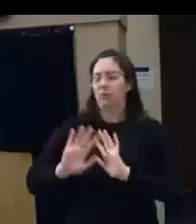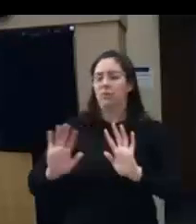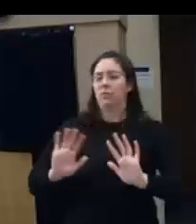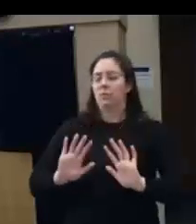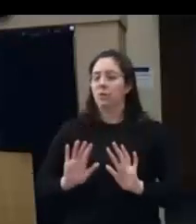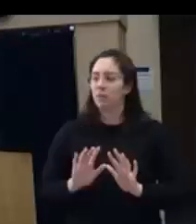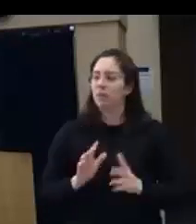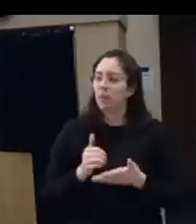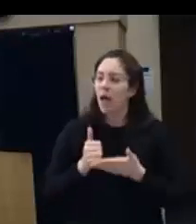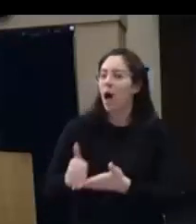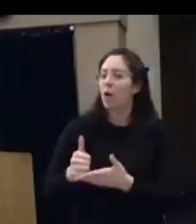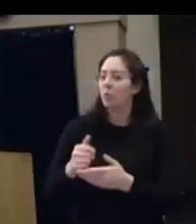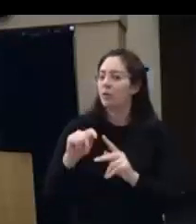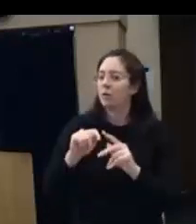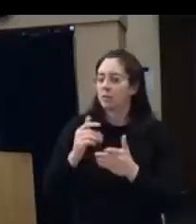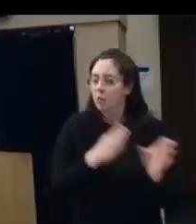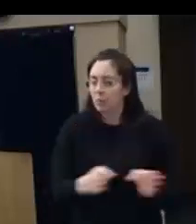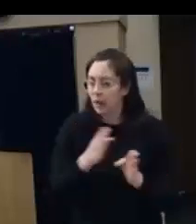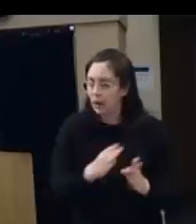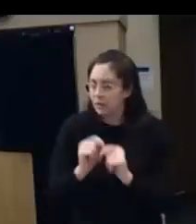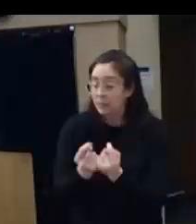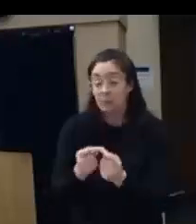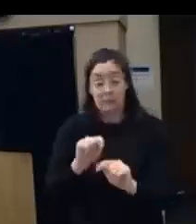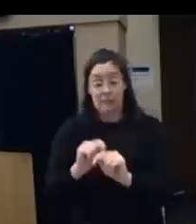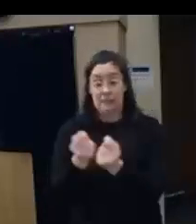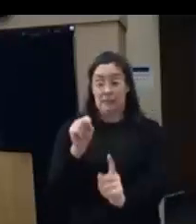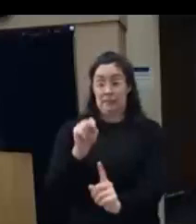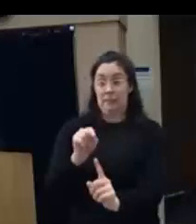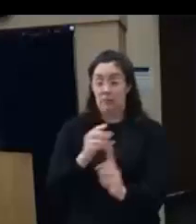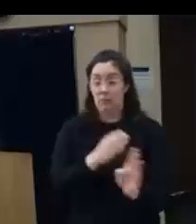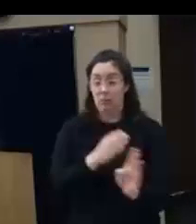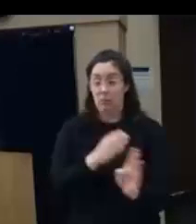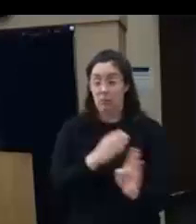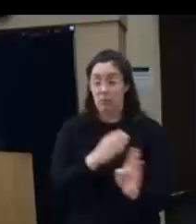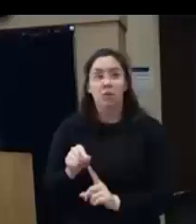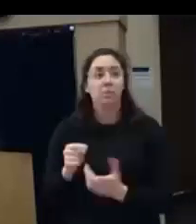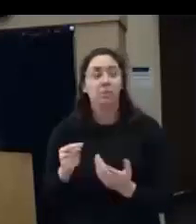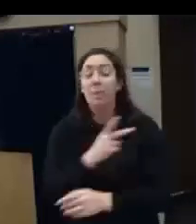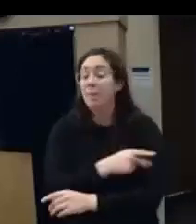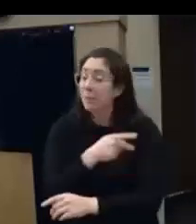helping prepare the team and oftentimes with the team it's um you know patients sometimes can tell